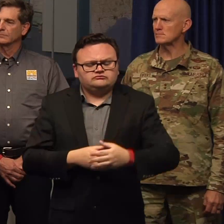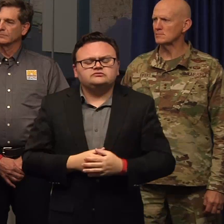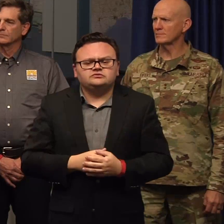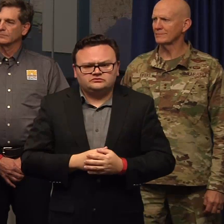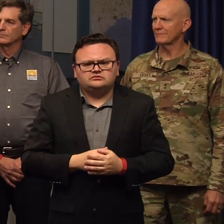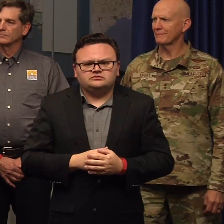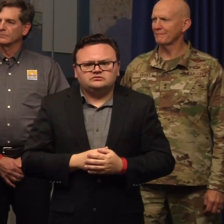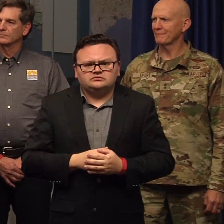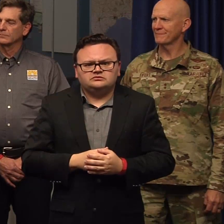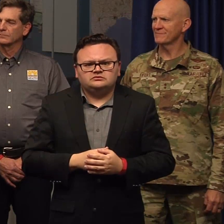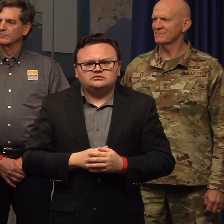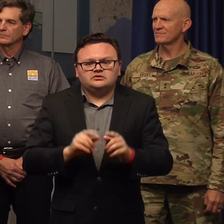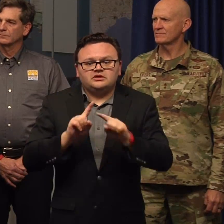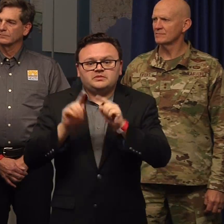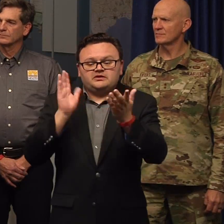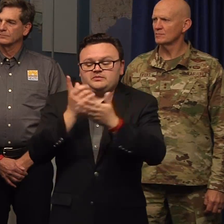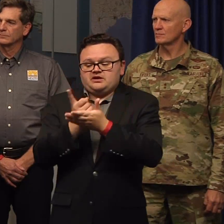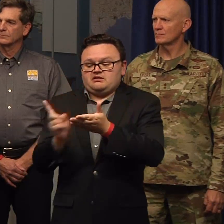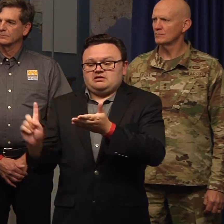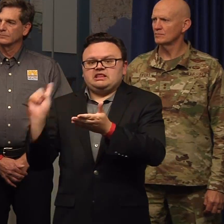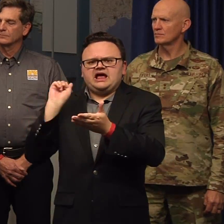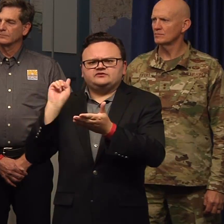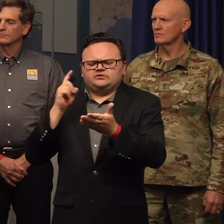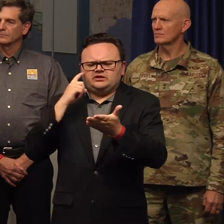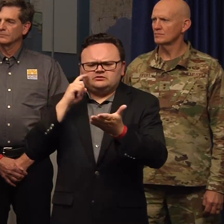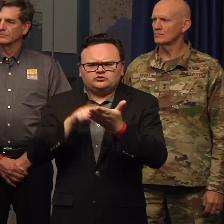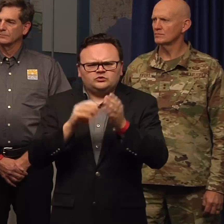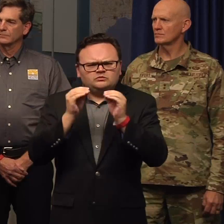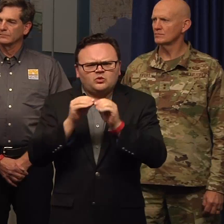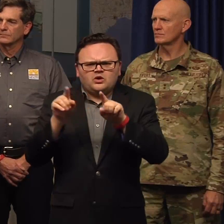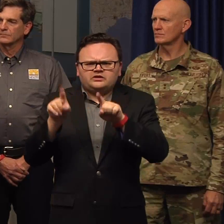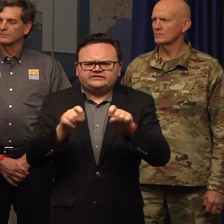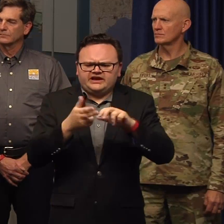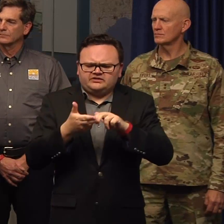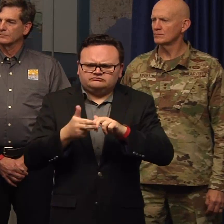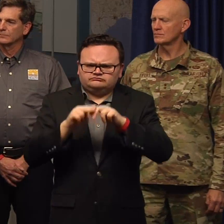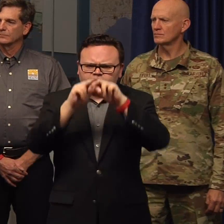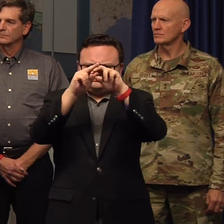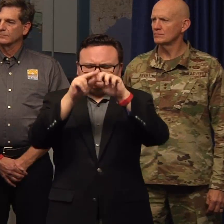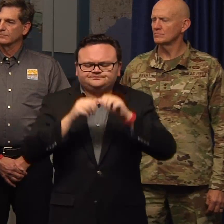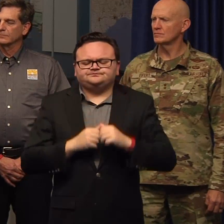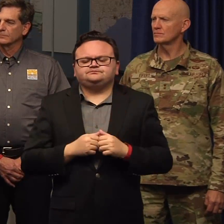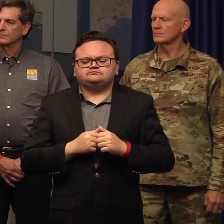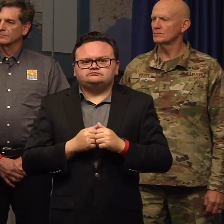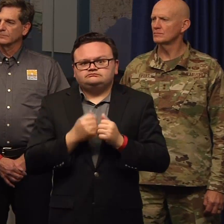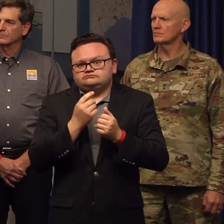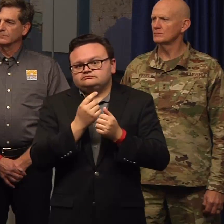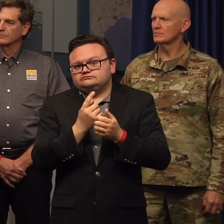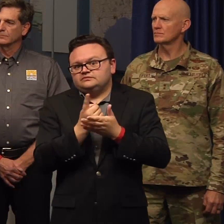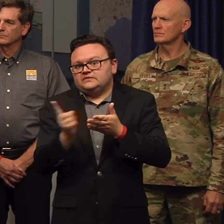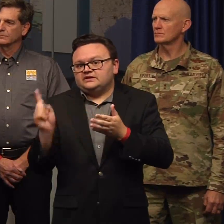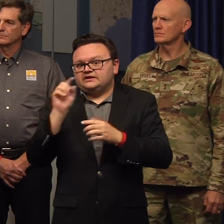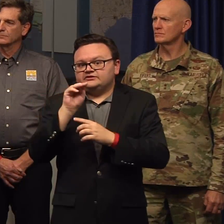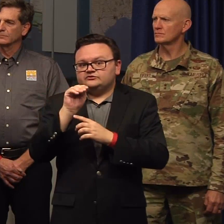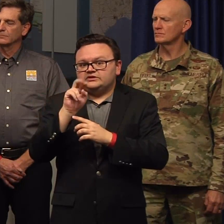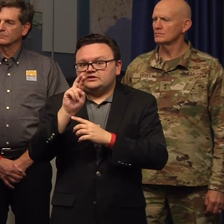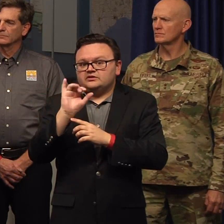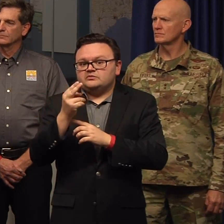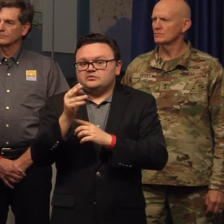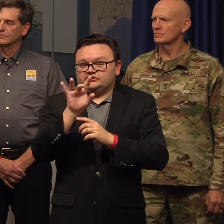JACKSONVILLE, TAMPA THEY HAVE TESTED A TOTAL OF 1653 BUT IF YOU LOOK JUST A WEEK AGO, THAT